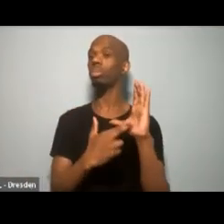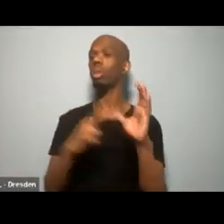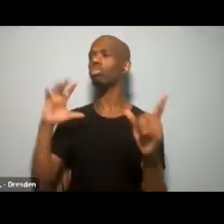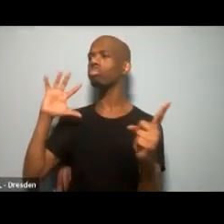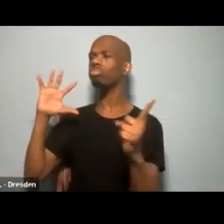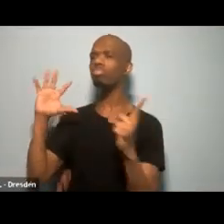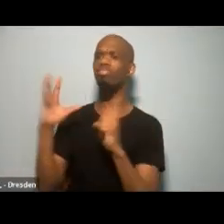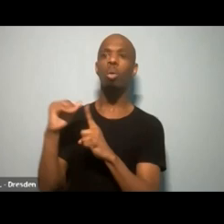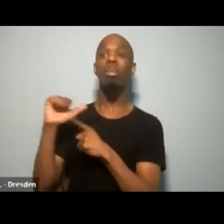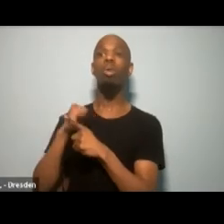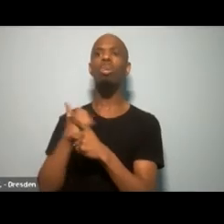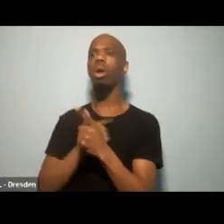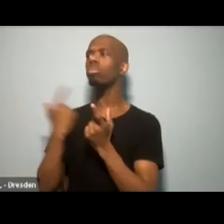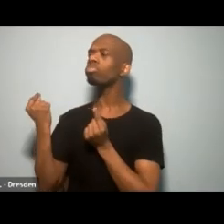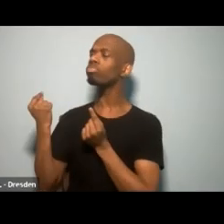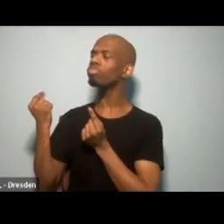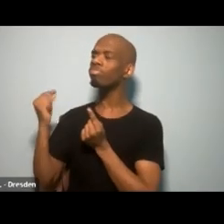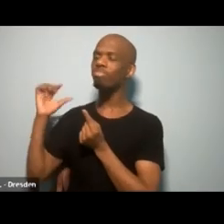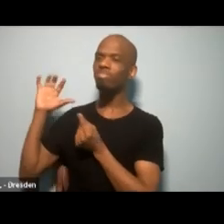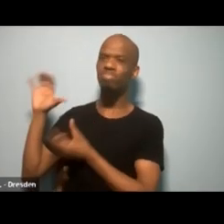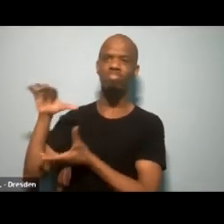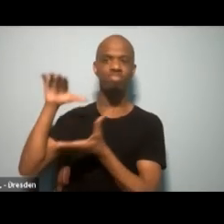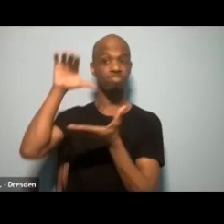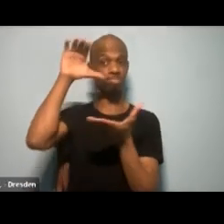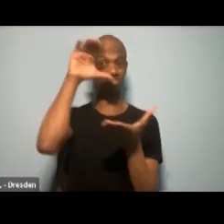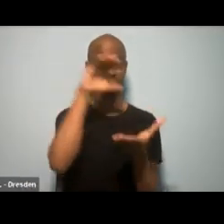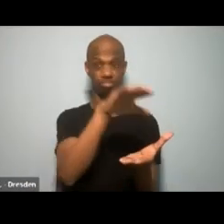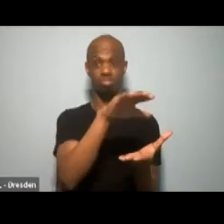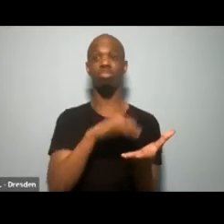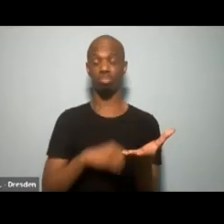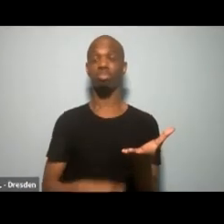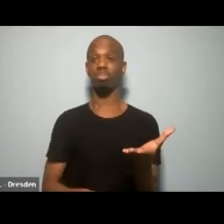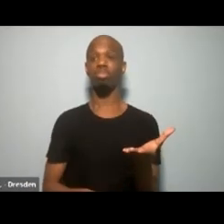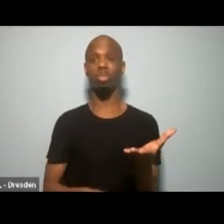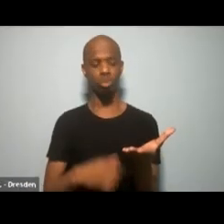widely used as for Lagos